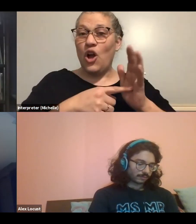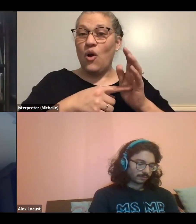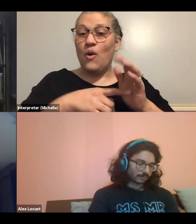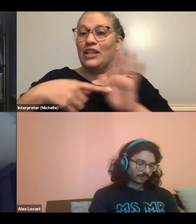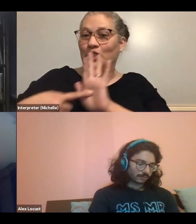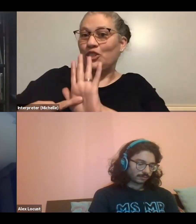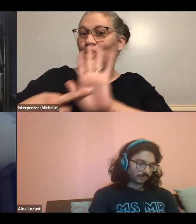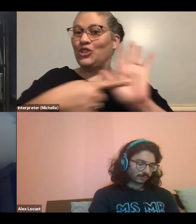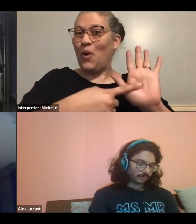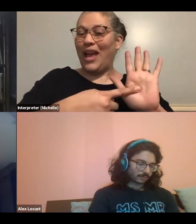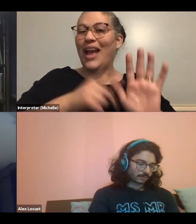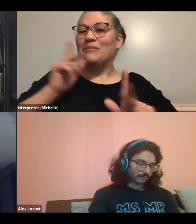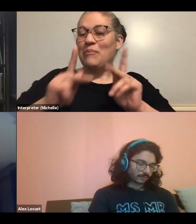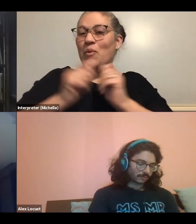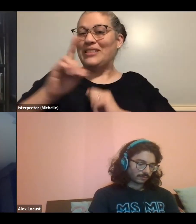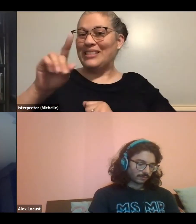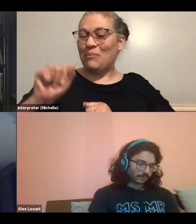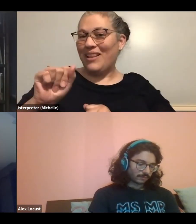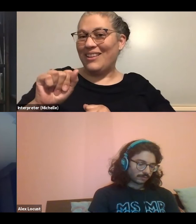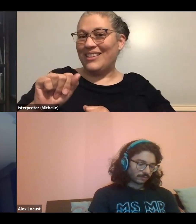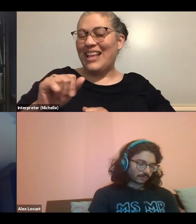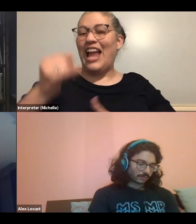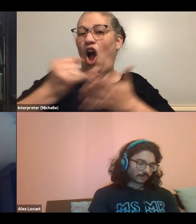Matthew Alaniz: And I think that's that's something that I've always unfortunately noticed that I was surprised.